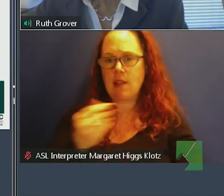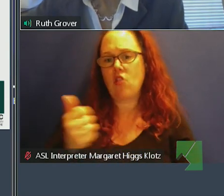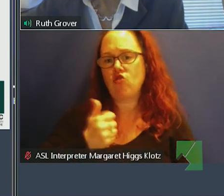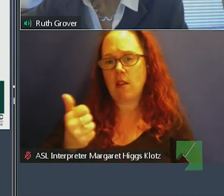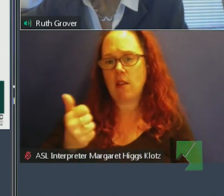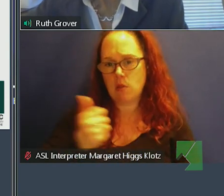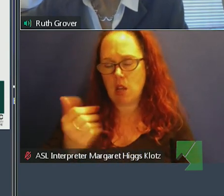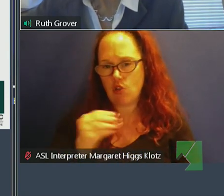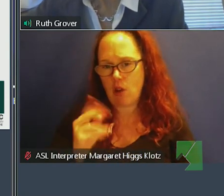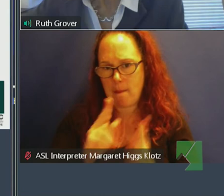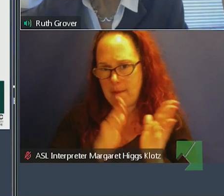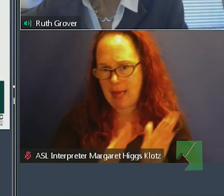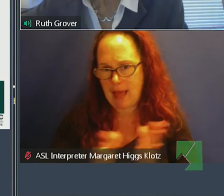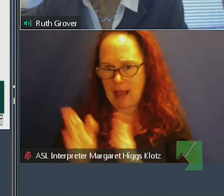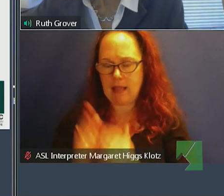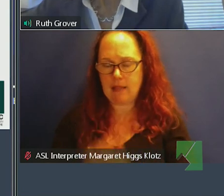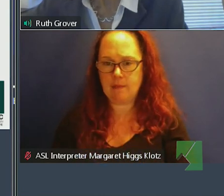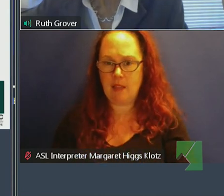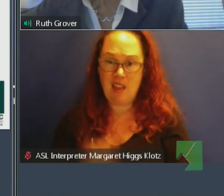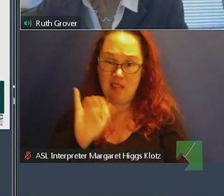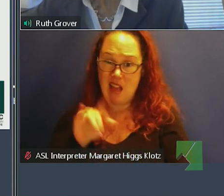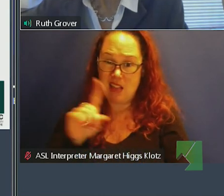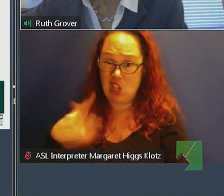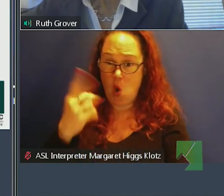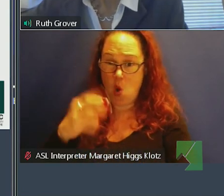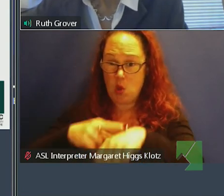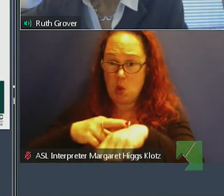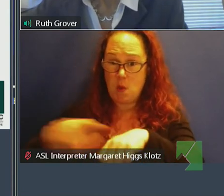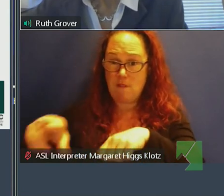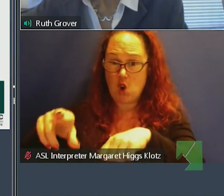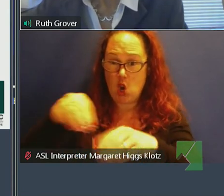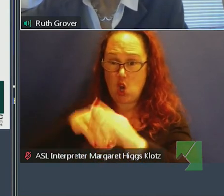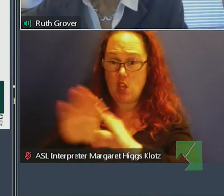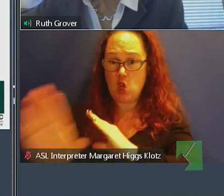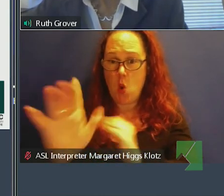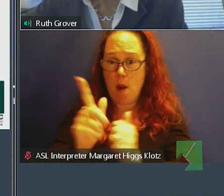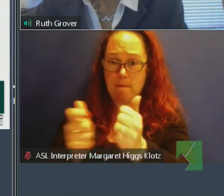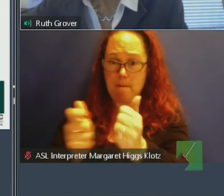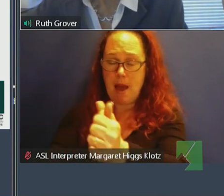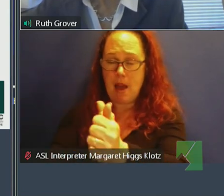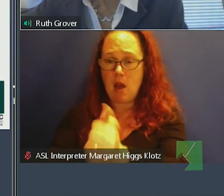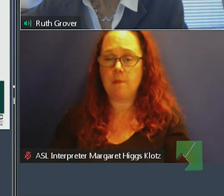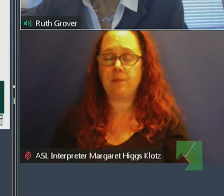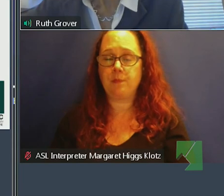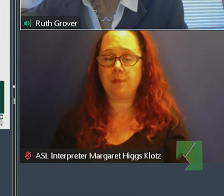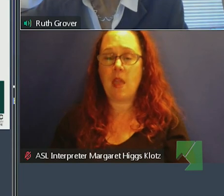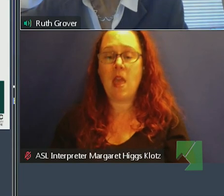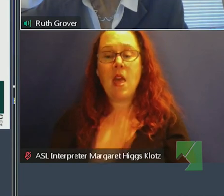At least those are the only referral comments included in your backup. Additionally, the staff report for the project for these,